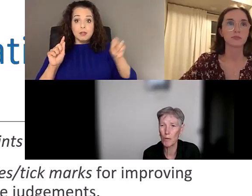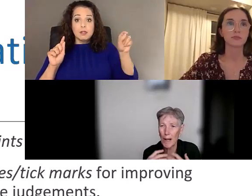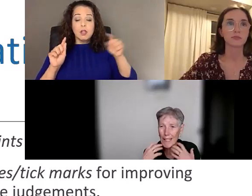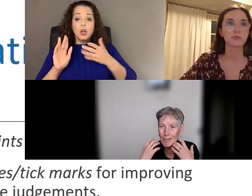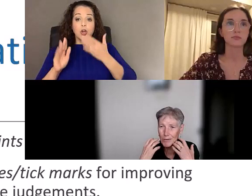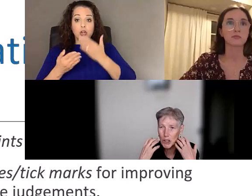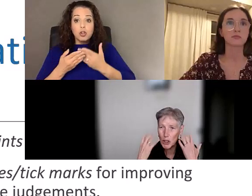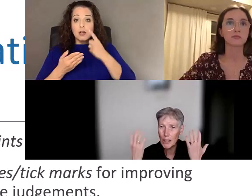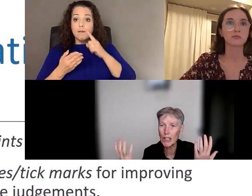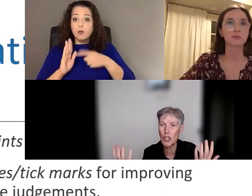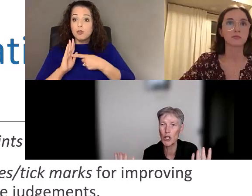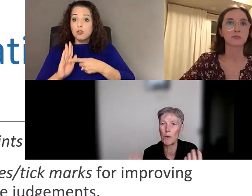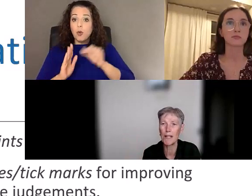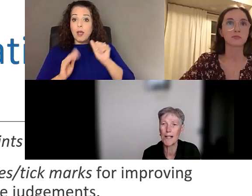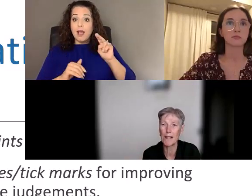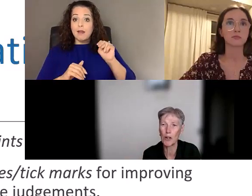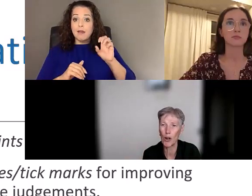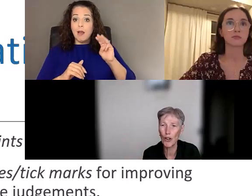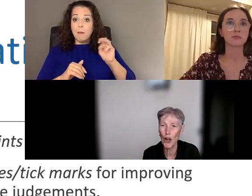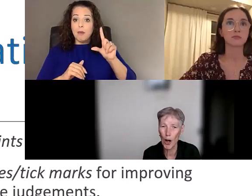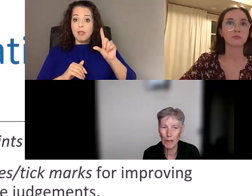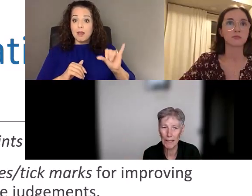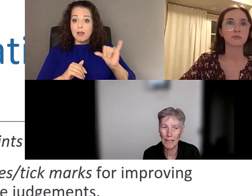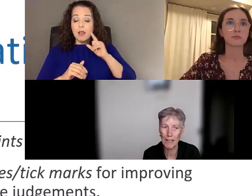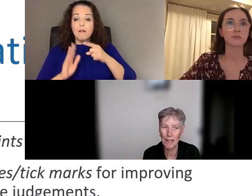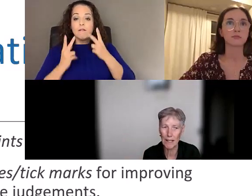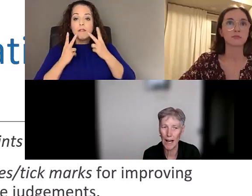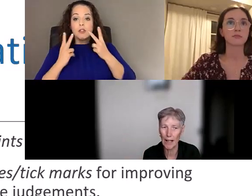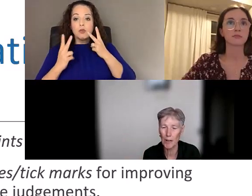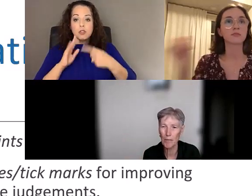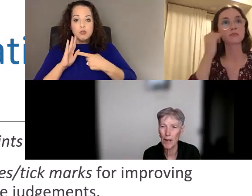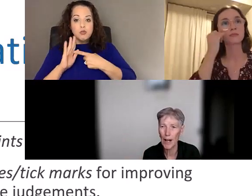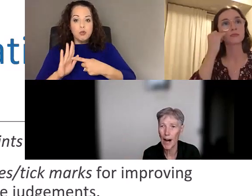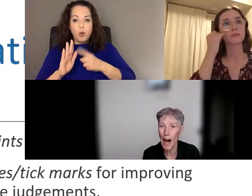for visually showing that there are anomalies in the data.